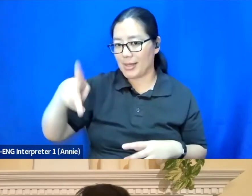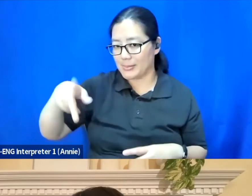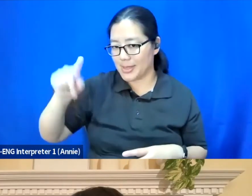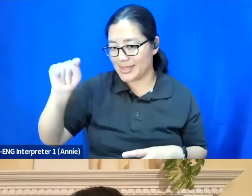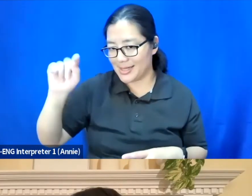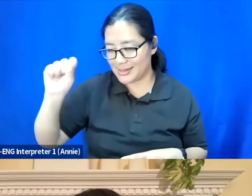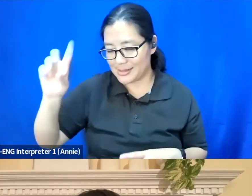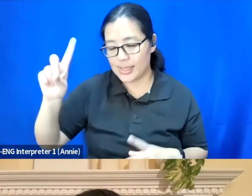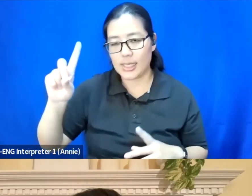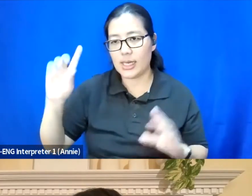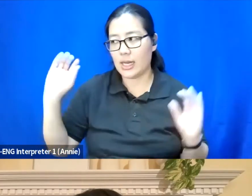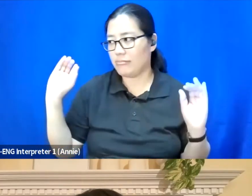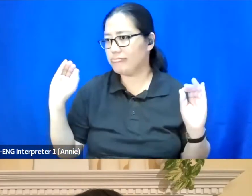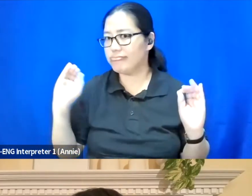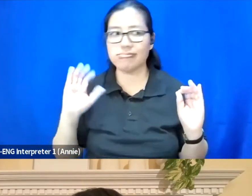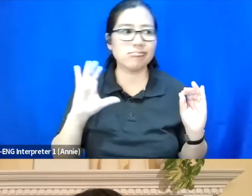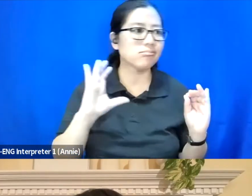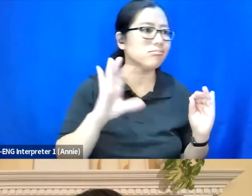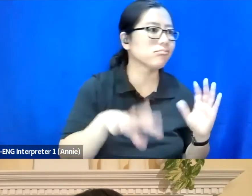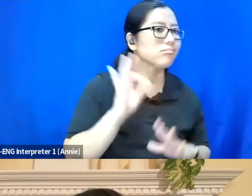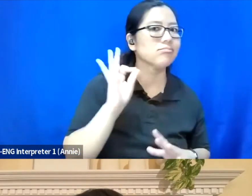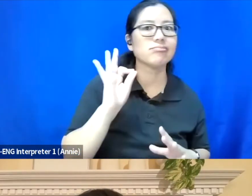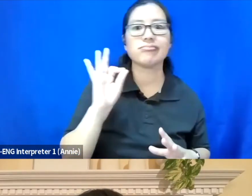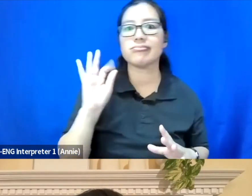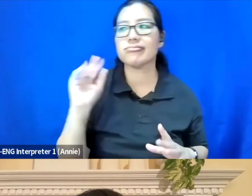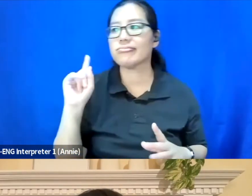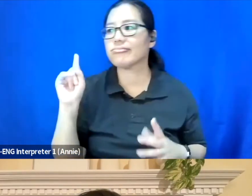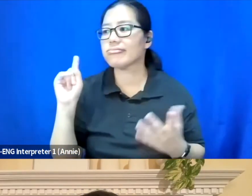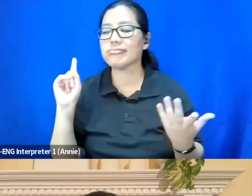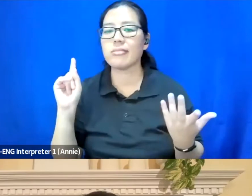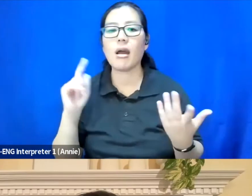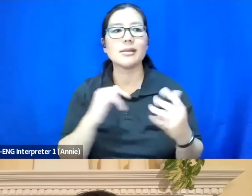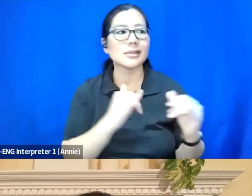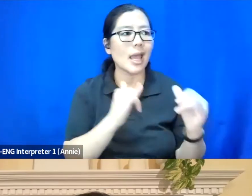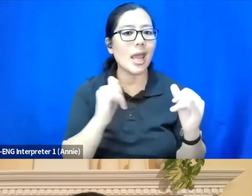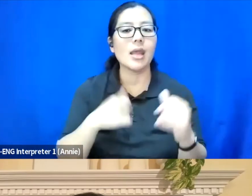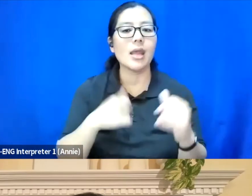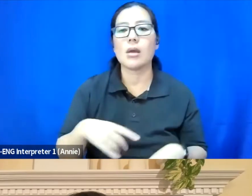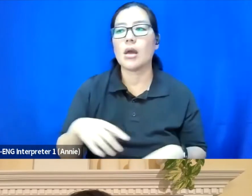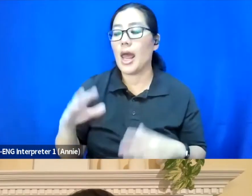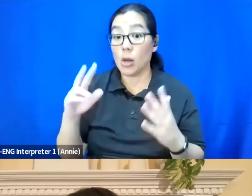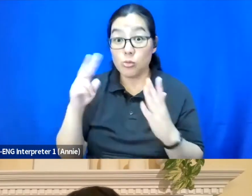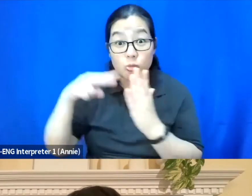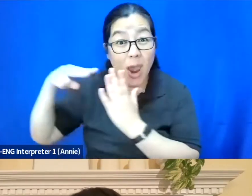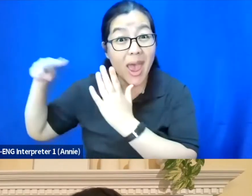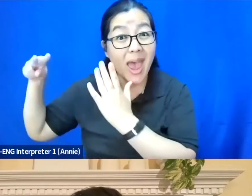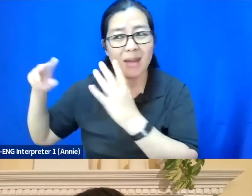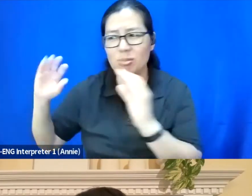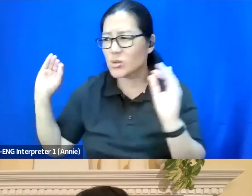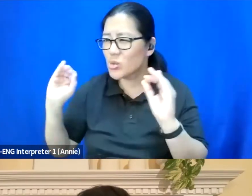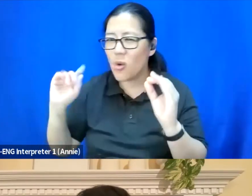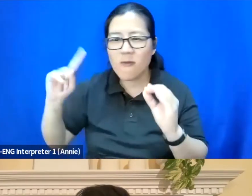which -- I actually had that experience recently reading Disability Visibility.